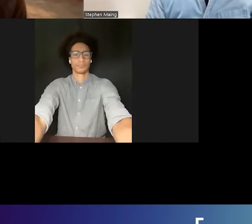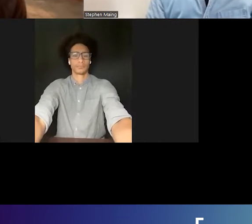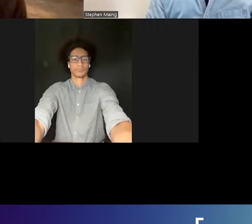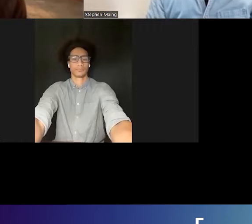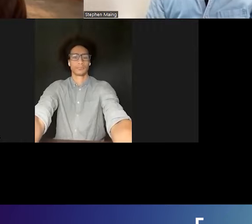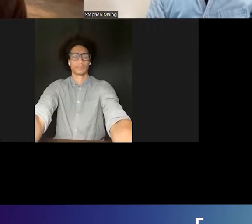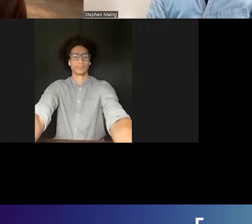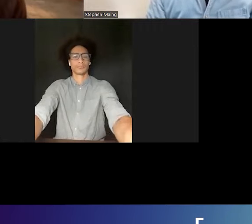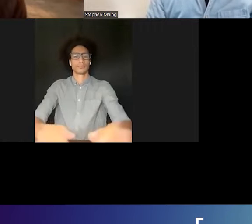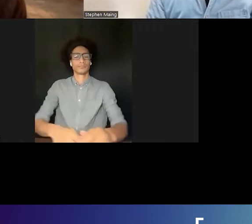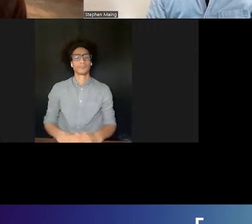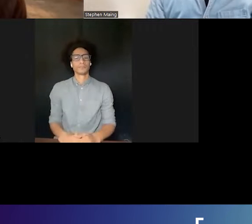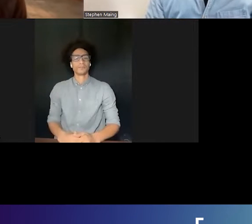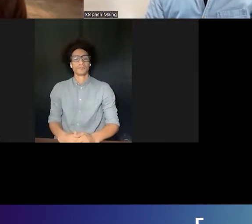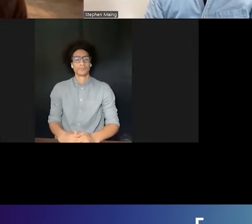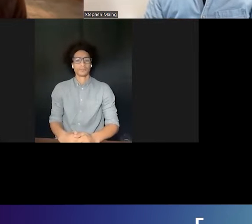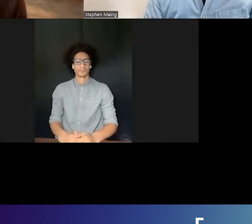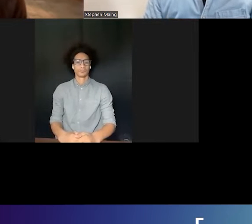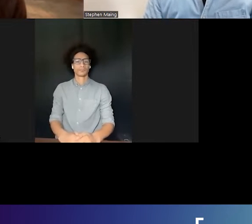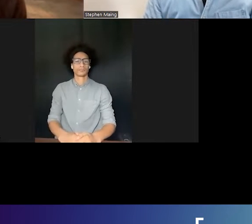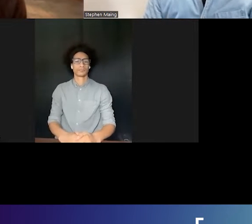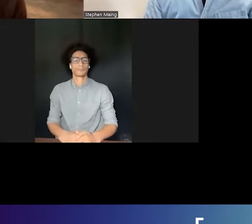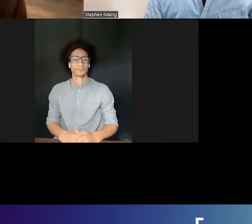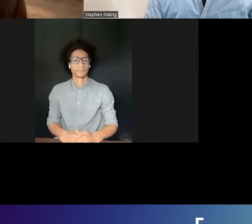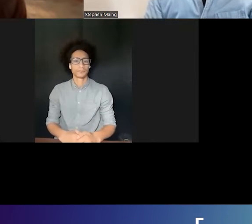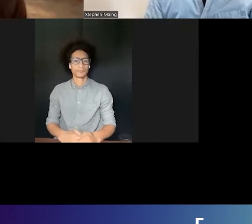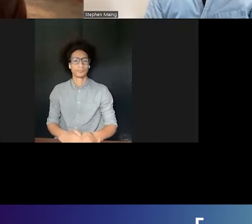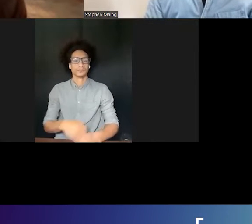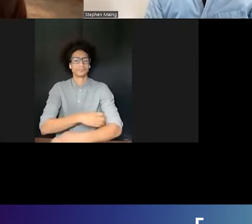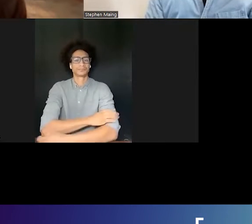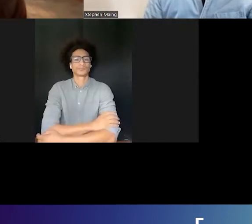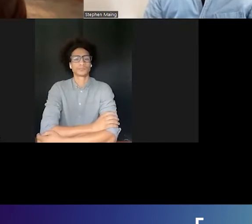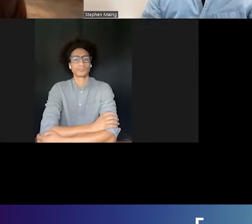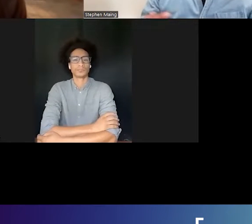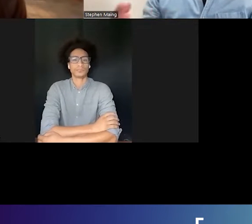you know, competing set of priorities that the company you